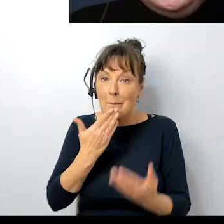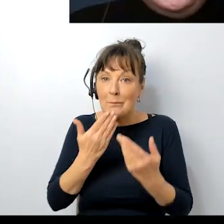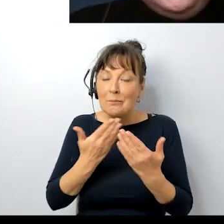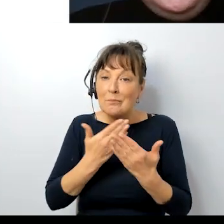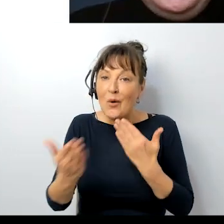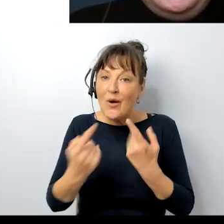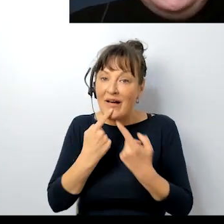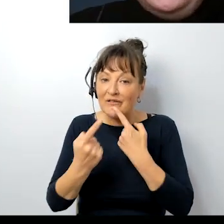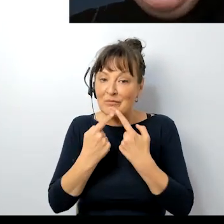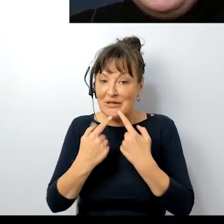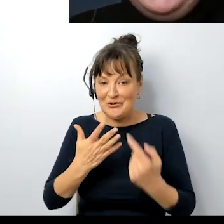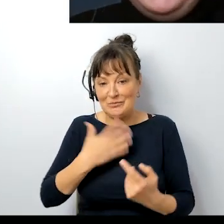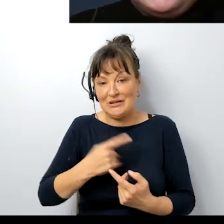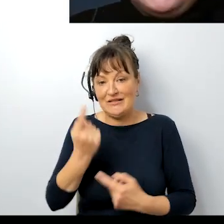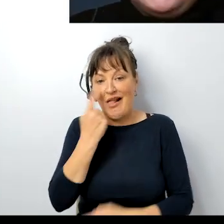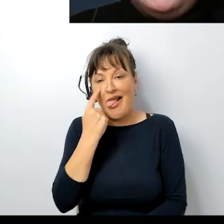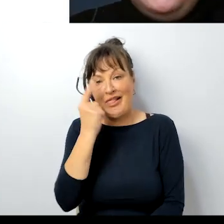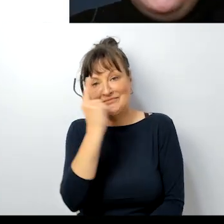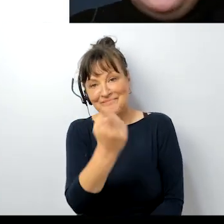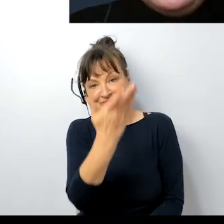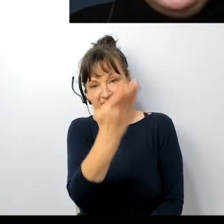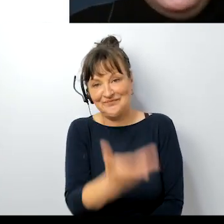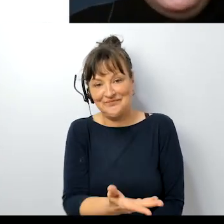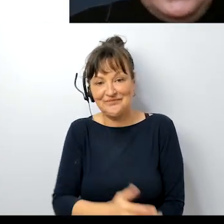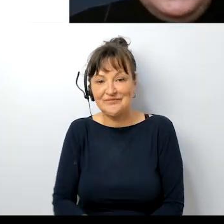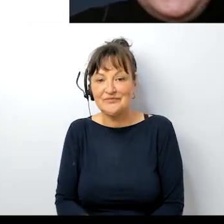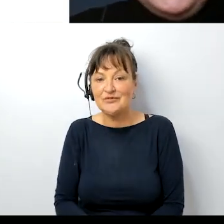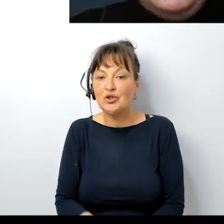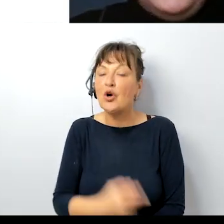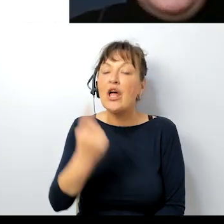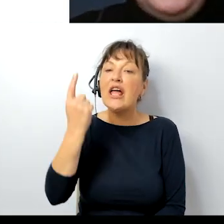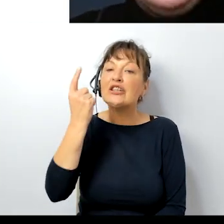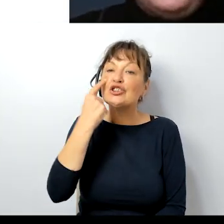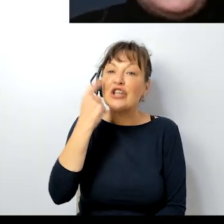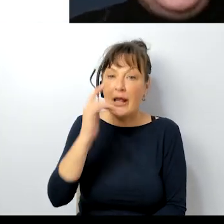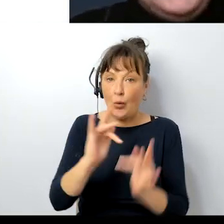so now let me remind you of the places that you can go to to find out more about Scottish